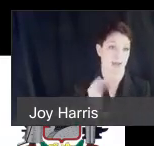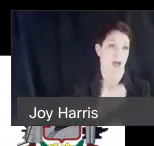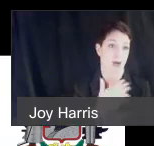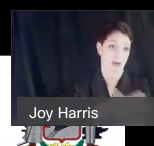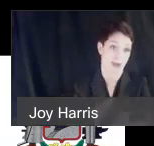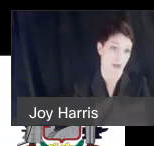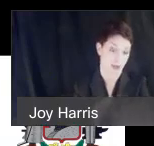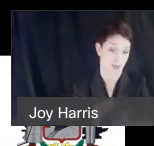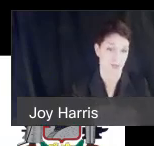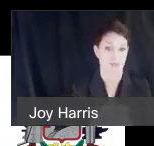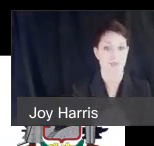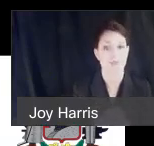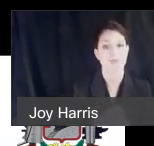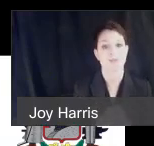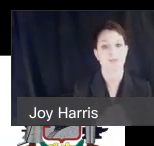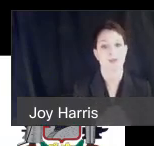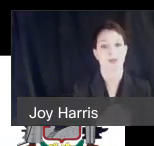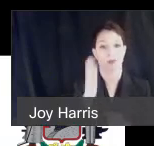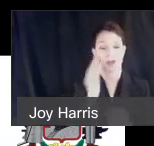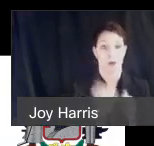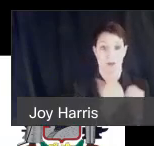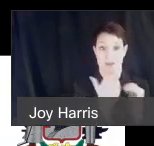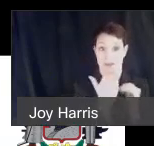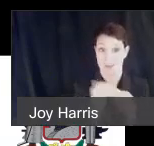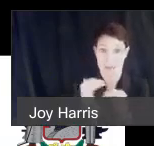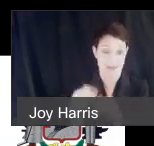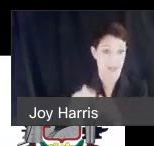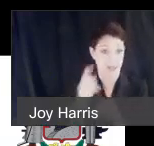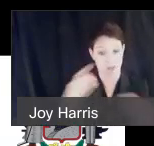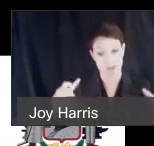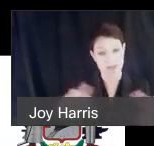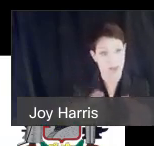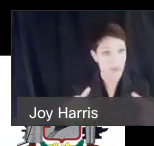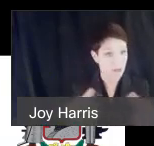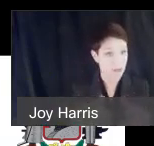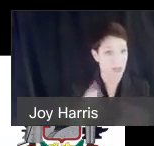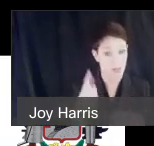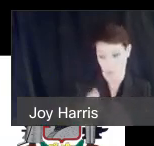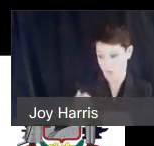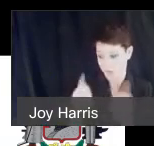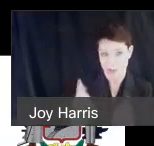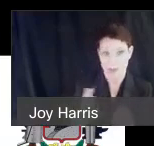And we know that with limitations on gatherings in the past year and on travel, the hospitality